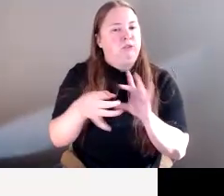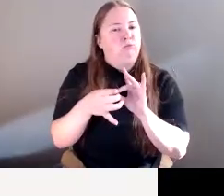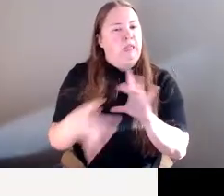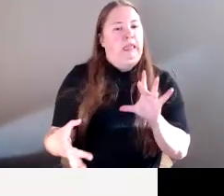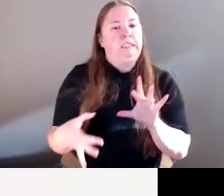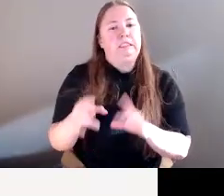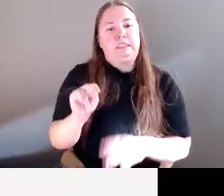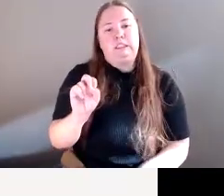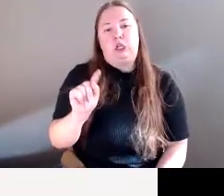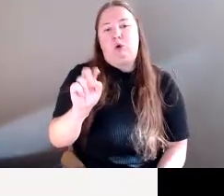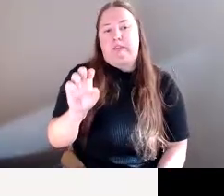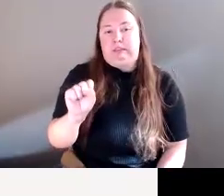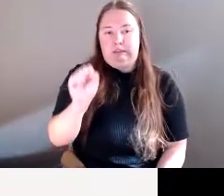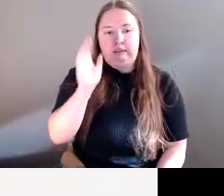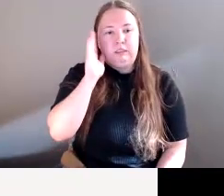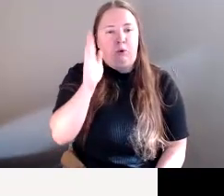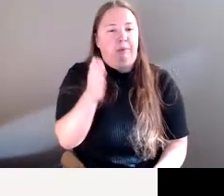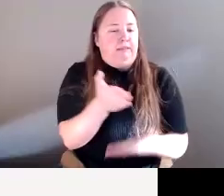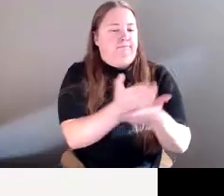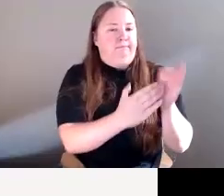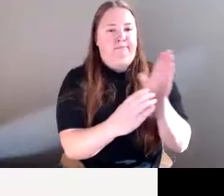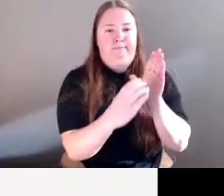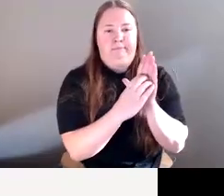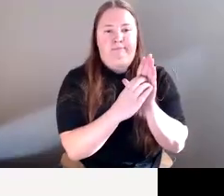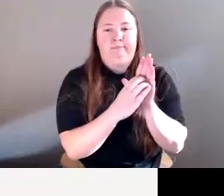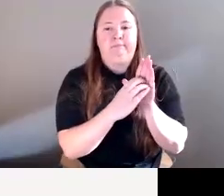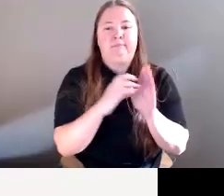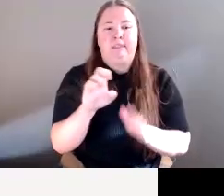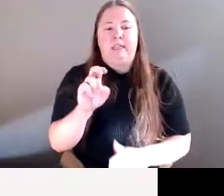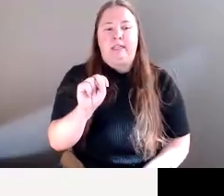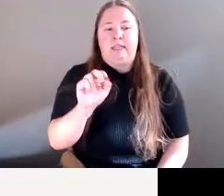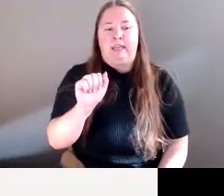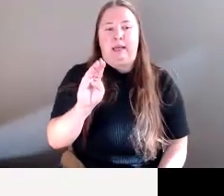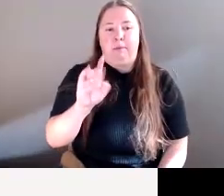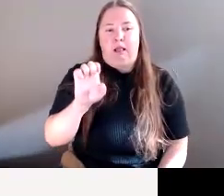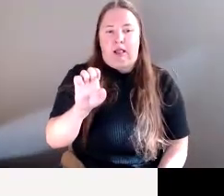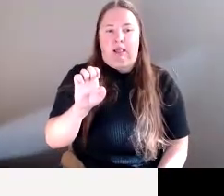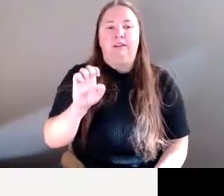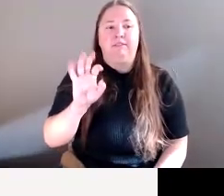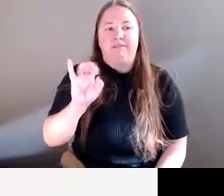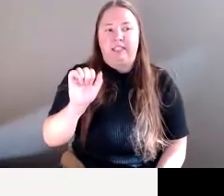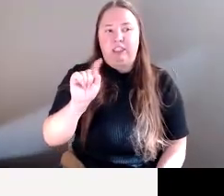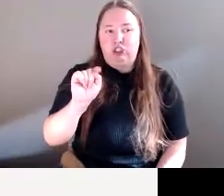to be a section, called Enable Feature option location. And default status.